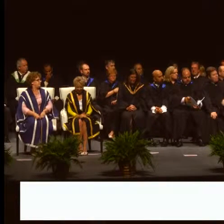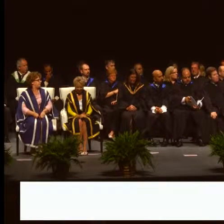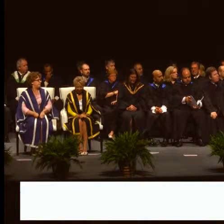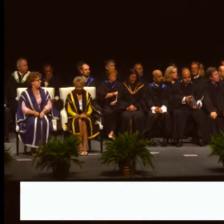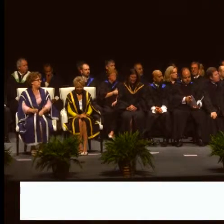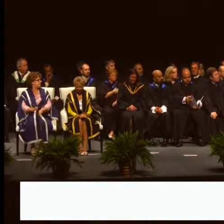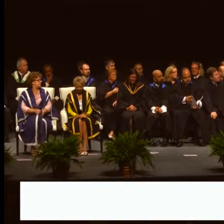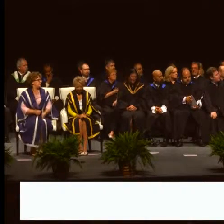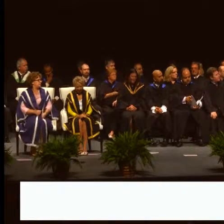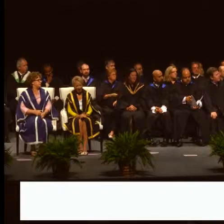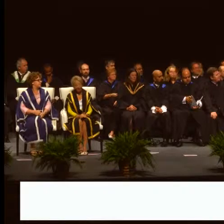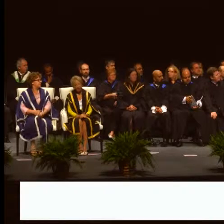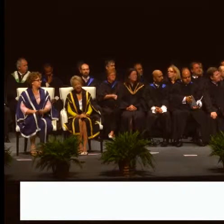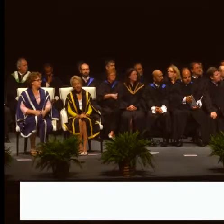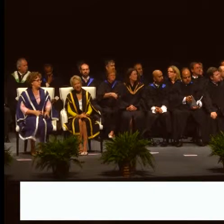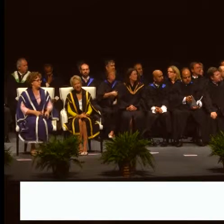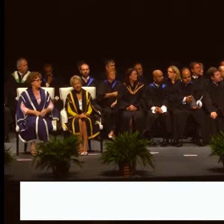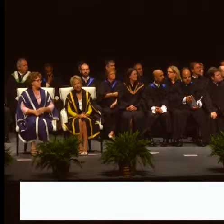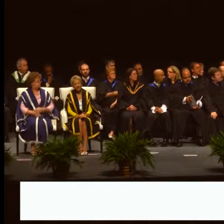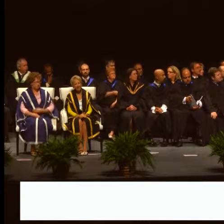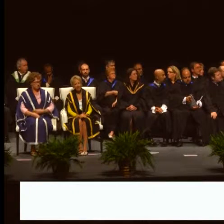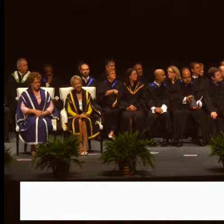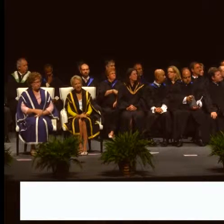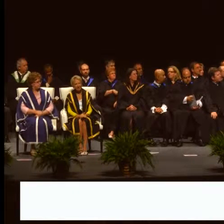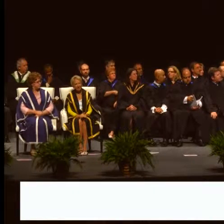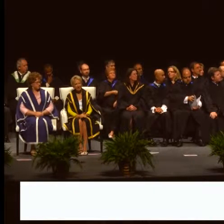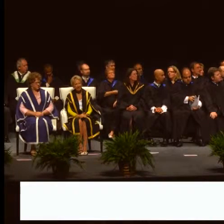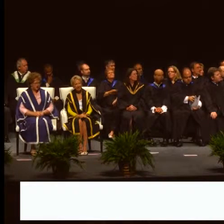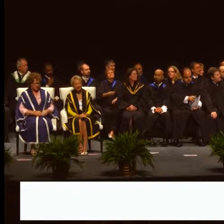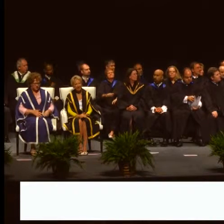FOR THEIR CREDENTIALS FROM THE CULINARY ARTS ITALIAN PROGRAM.